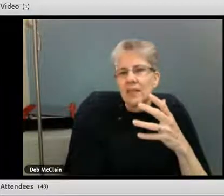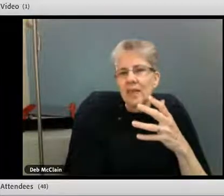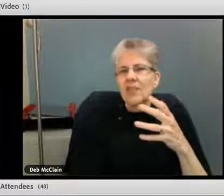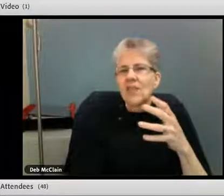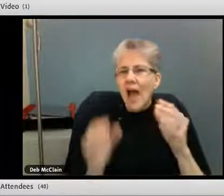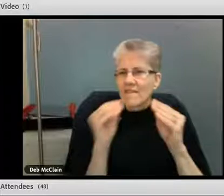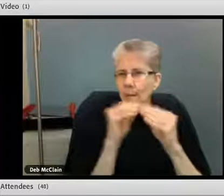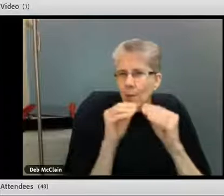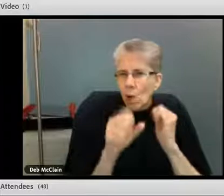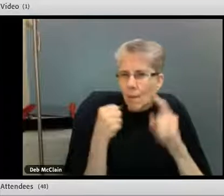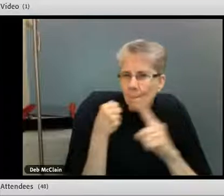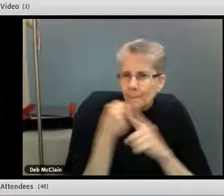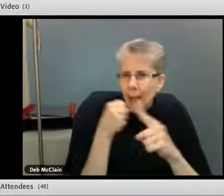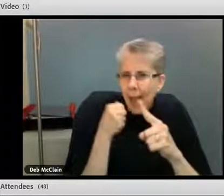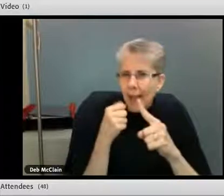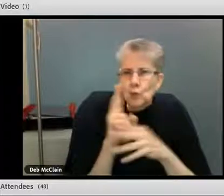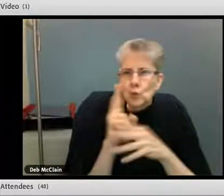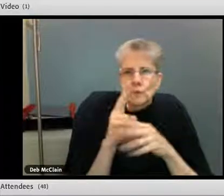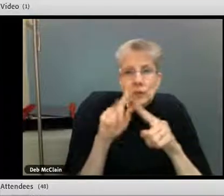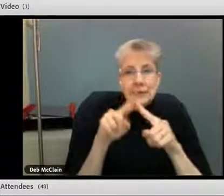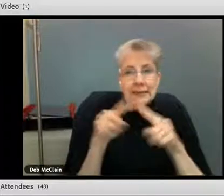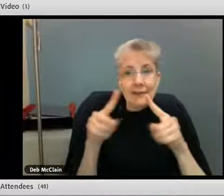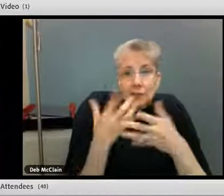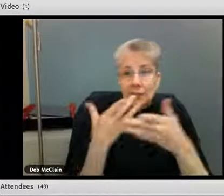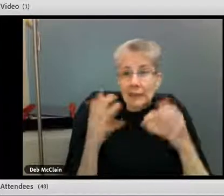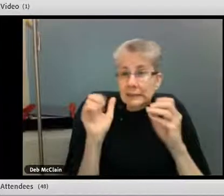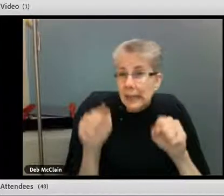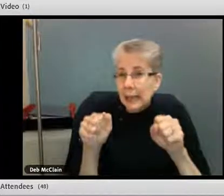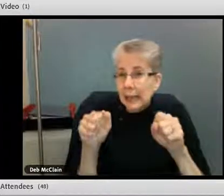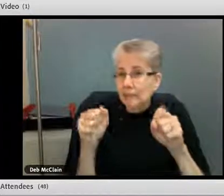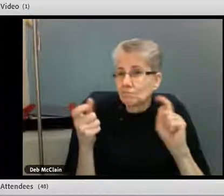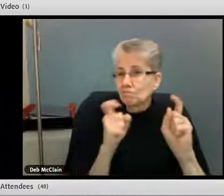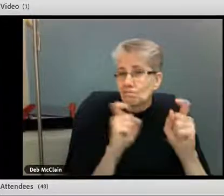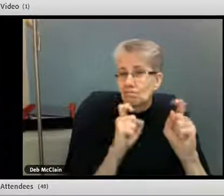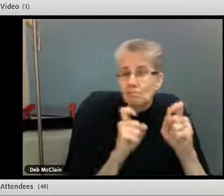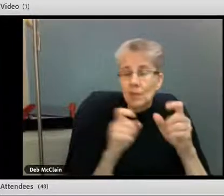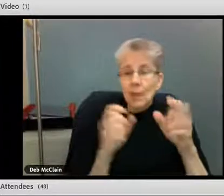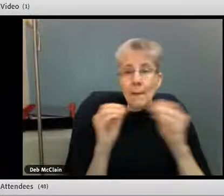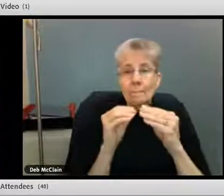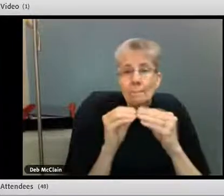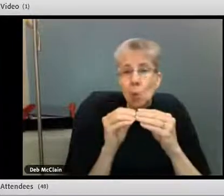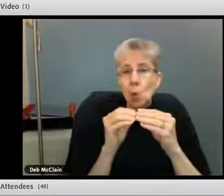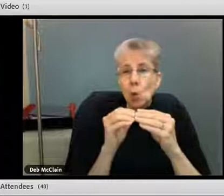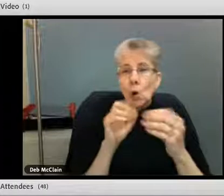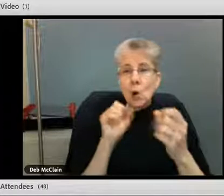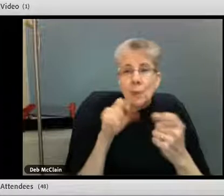You'll be able to get more interactions out of your users on social media. And so if you're going to be posting,